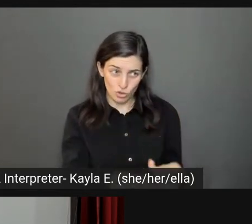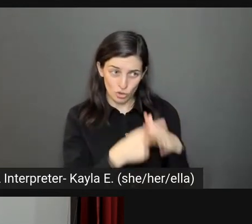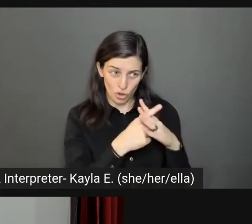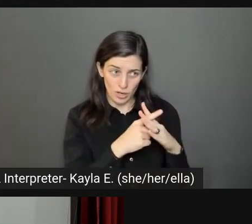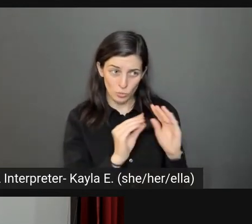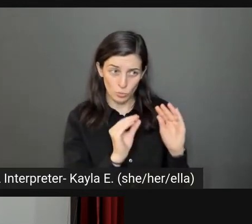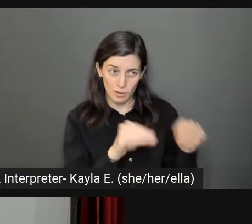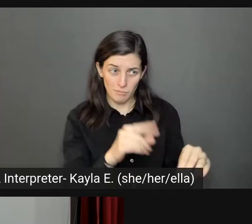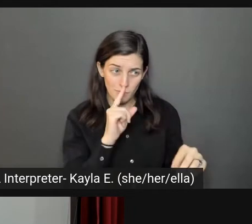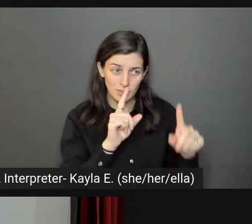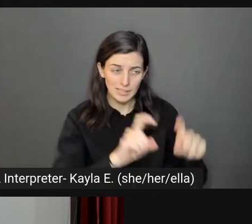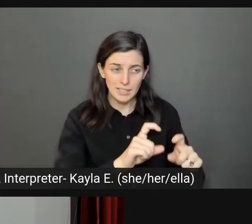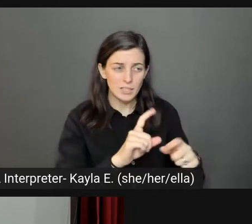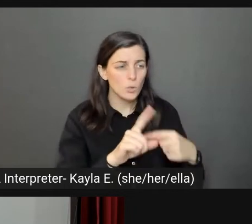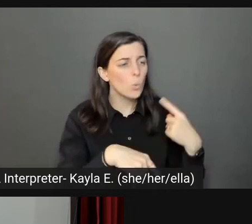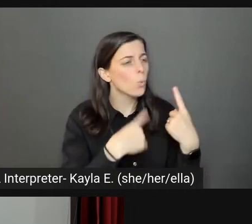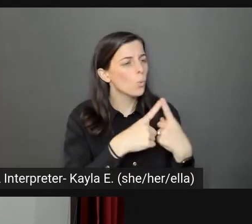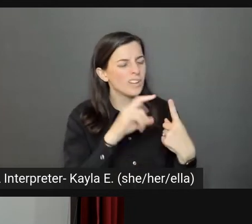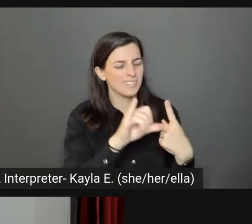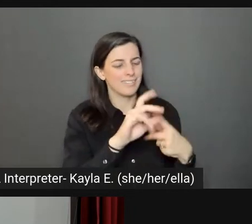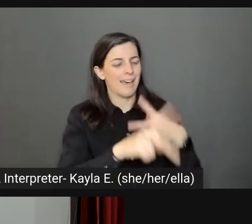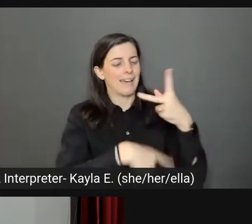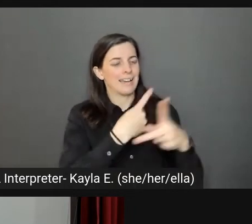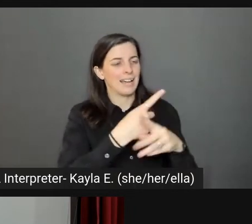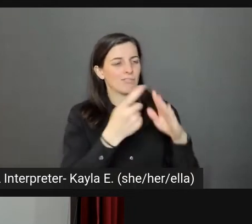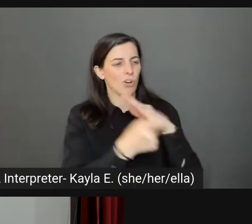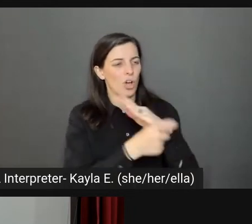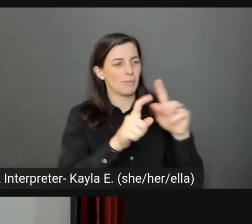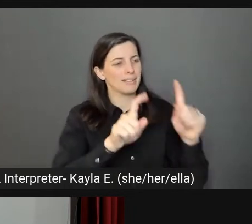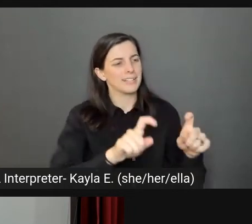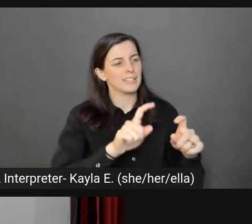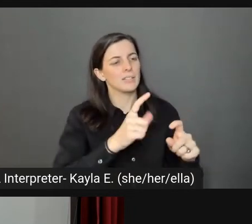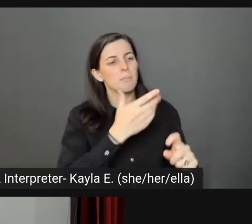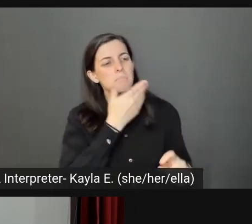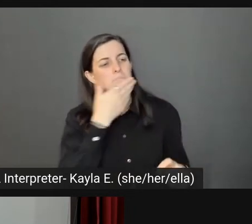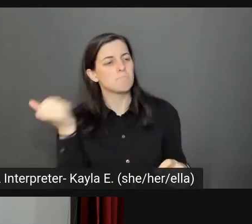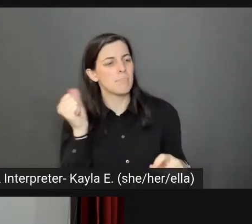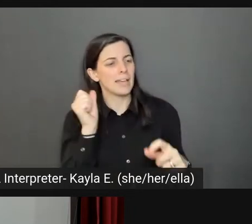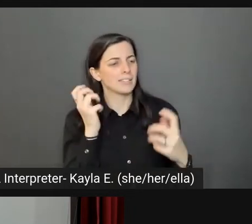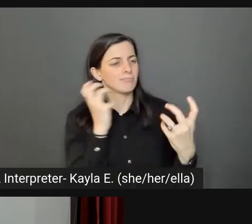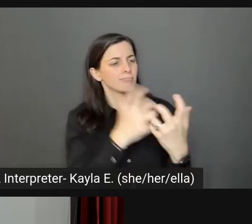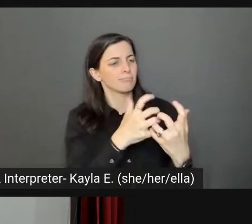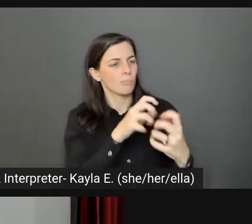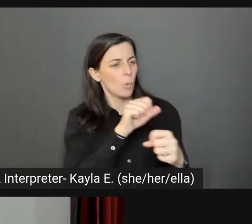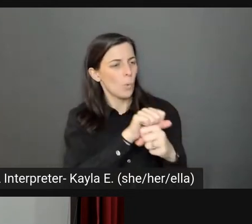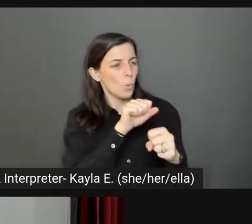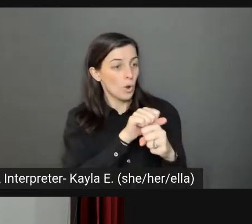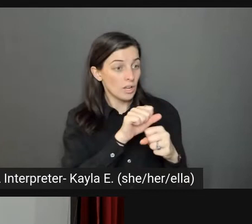When does this type of automated testing work best? Is it start from scratch new project?